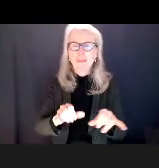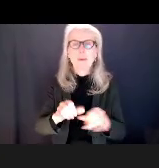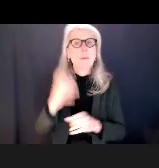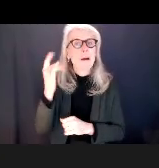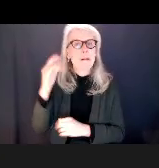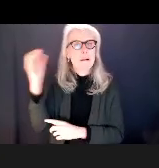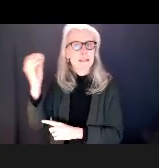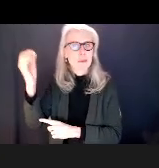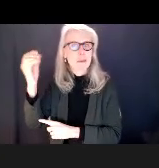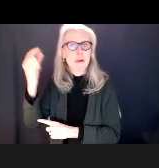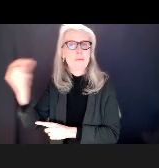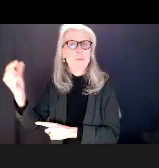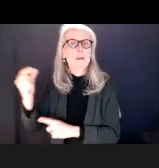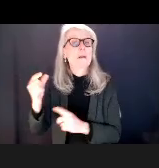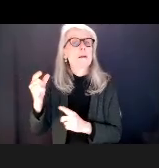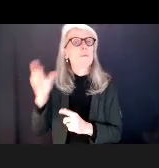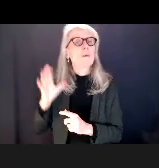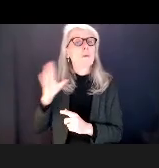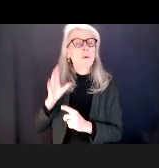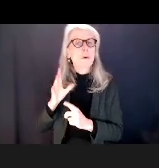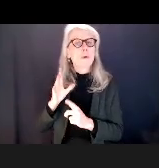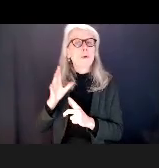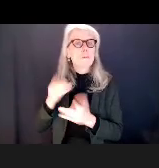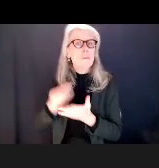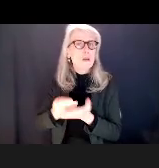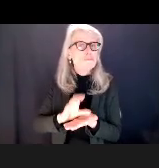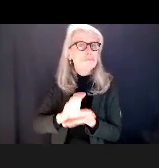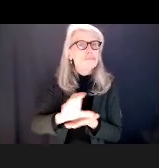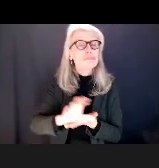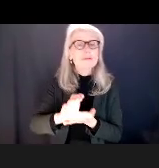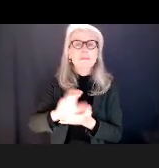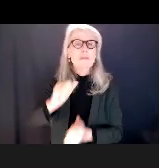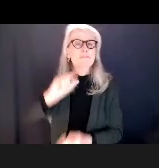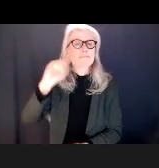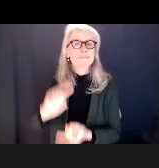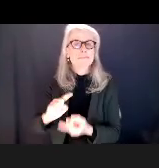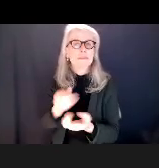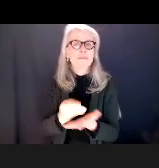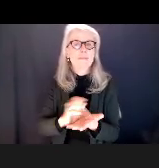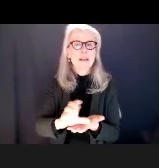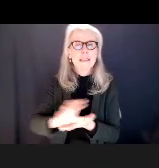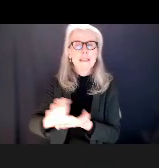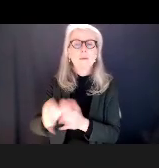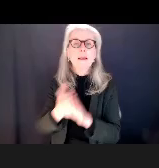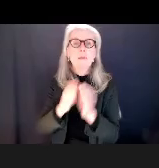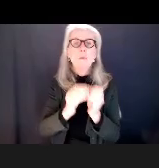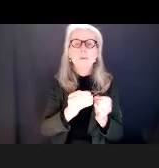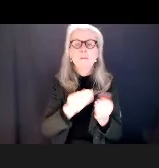away from funding social service agencies towards an individualized funding model.